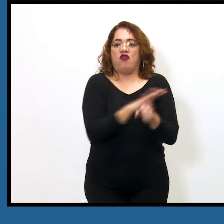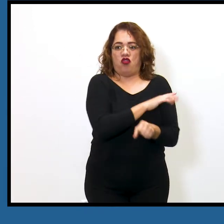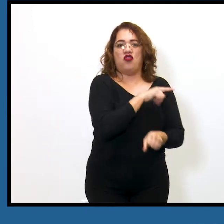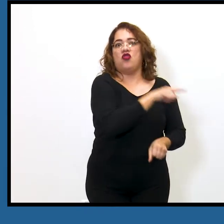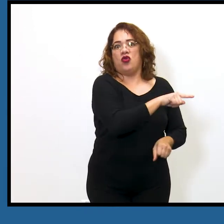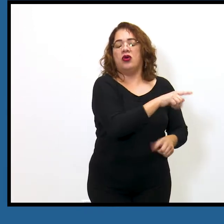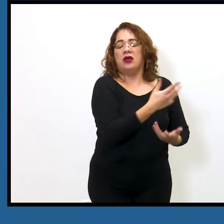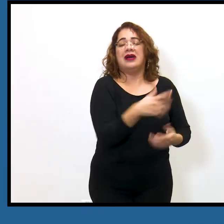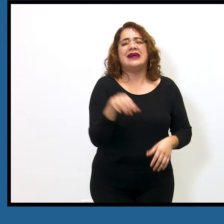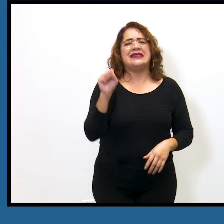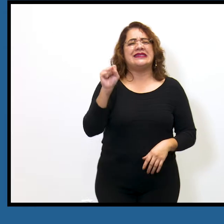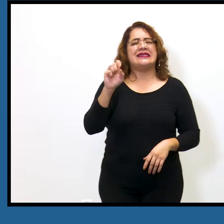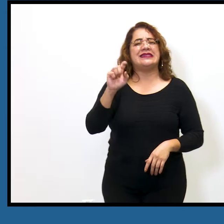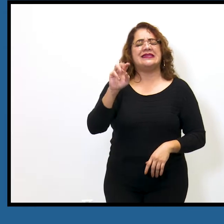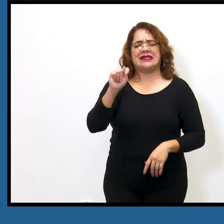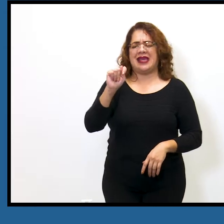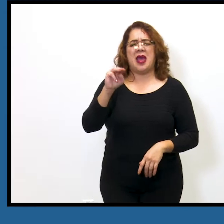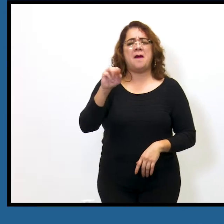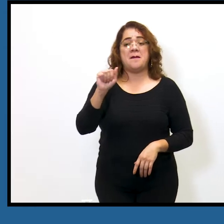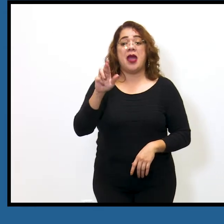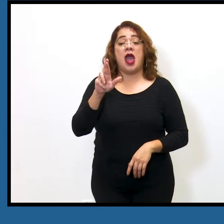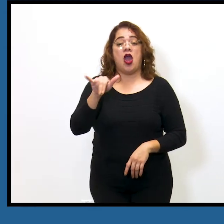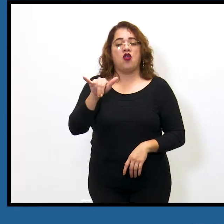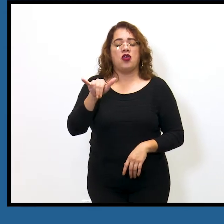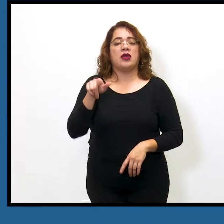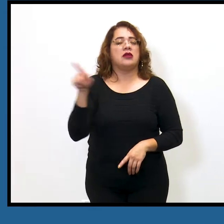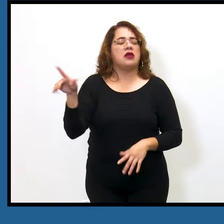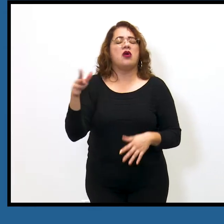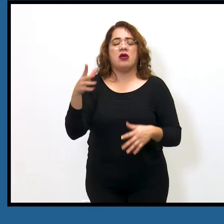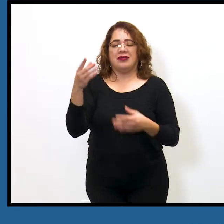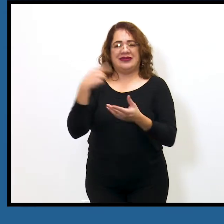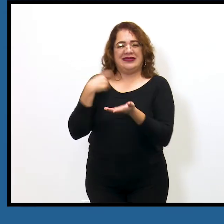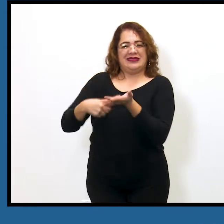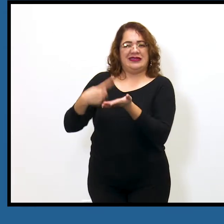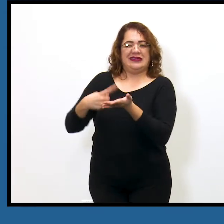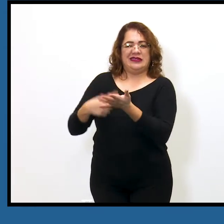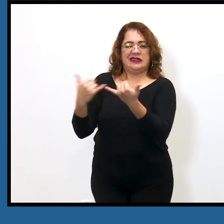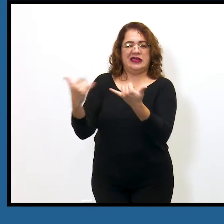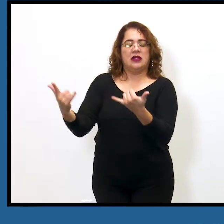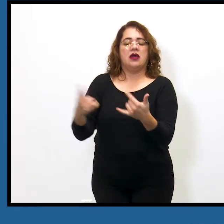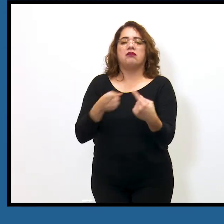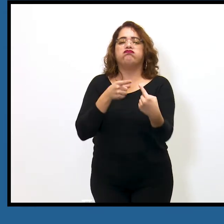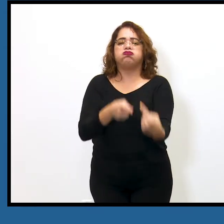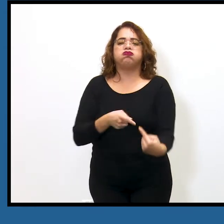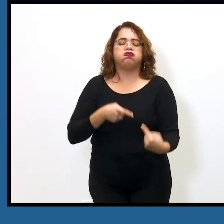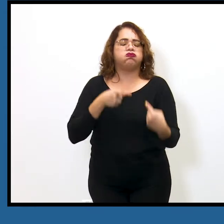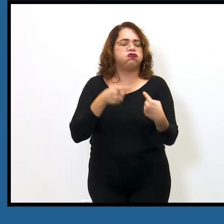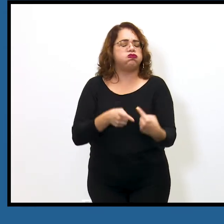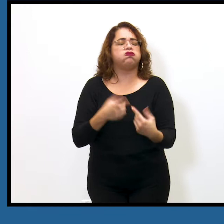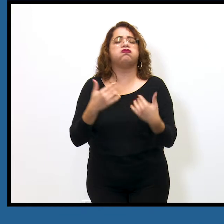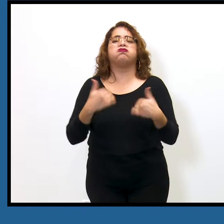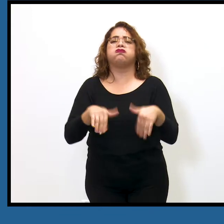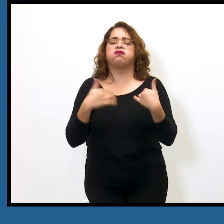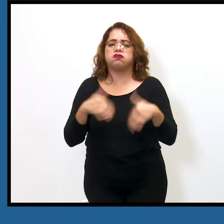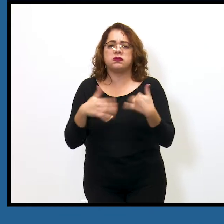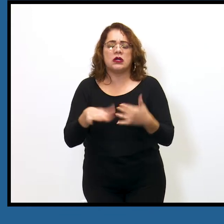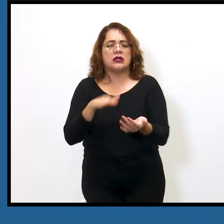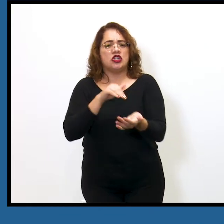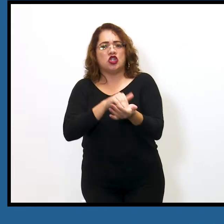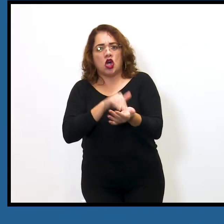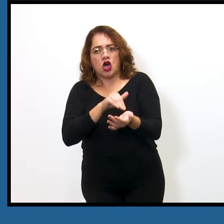St Mary's and they are struggling. They are, their, their doctors and their nurses